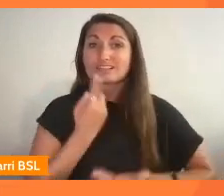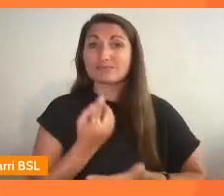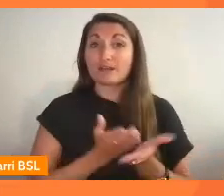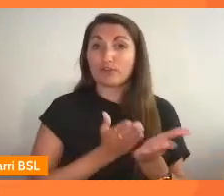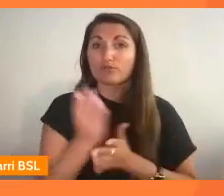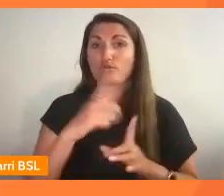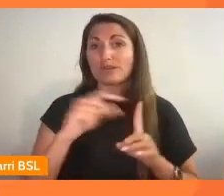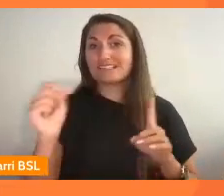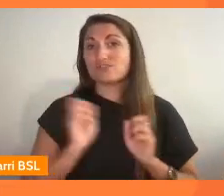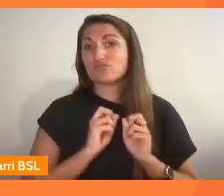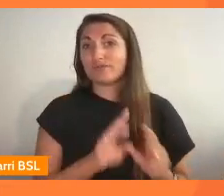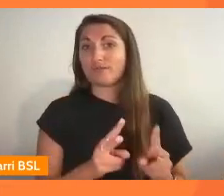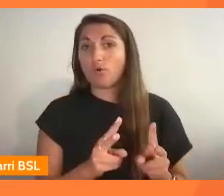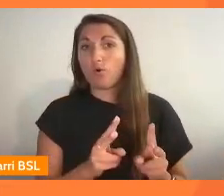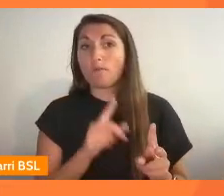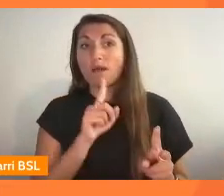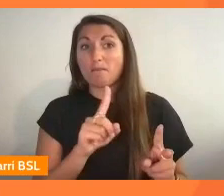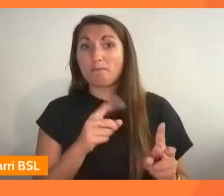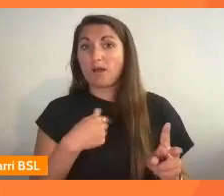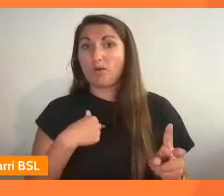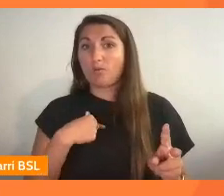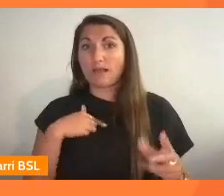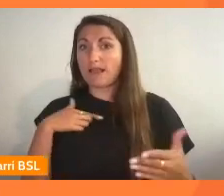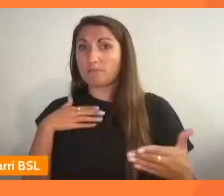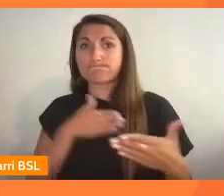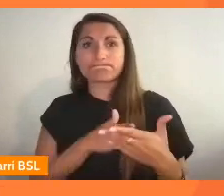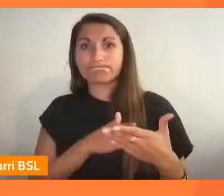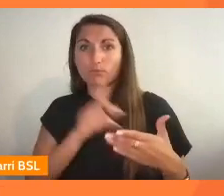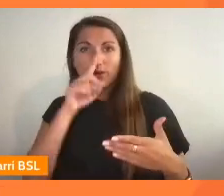So we had no way in to connect with them before now and now